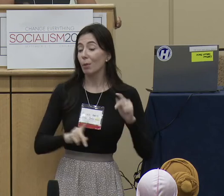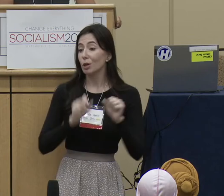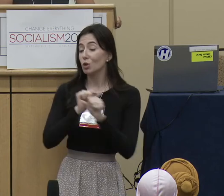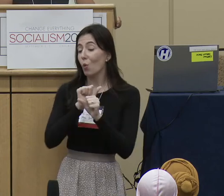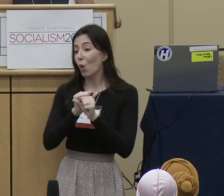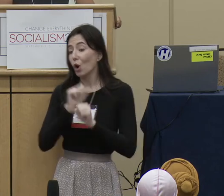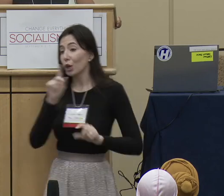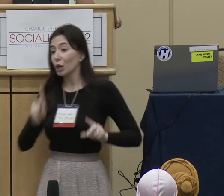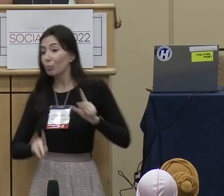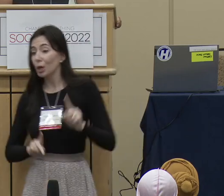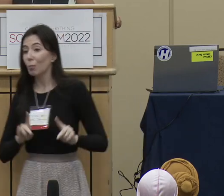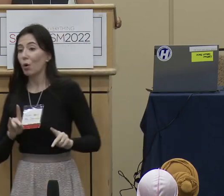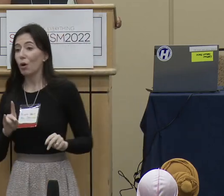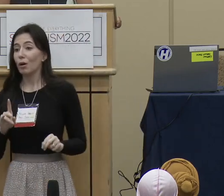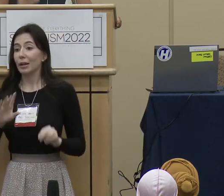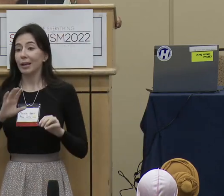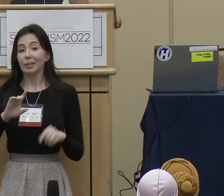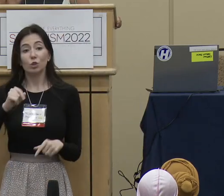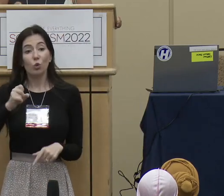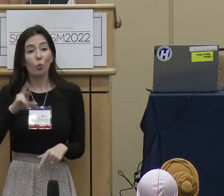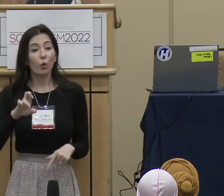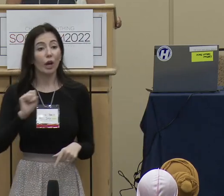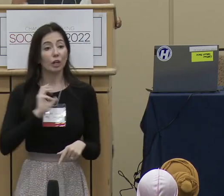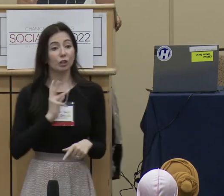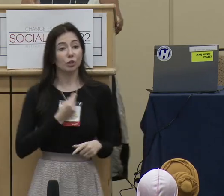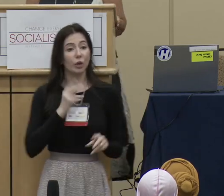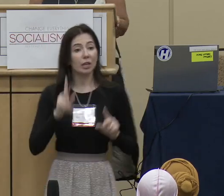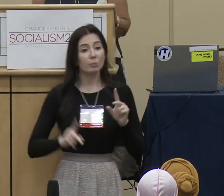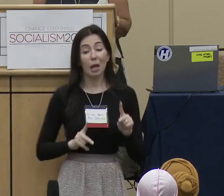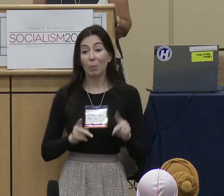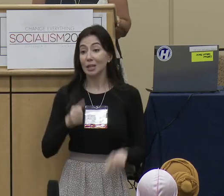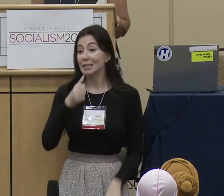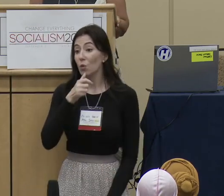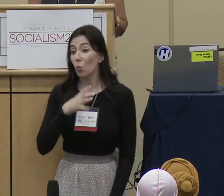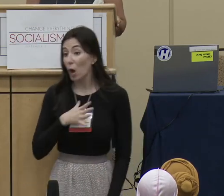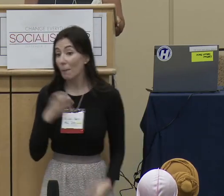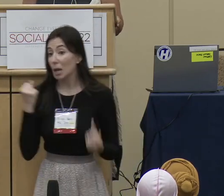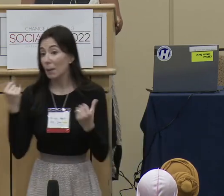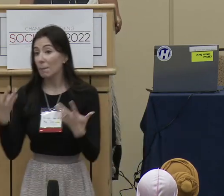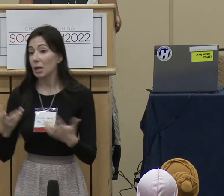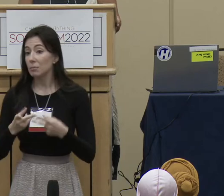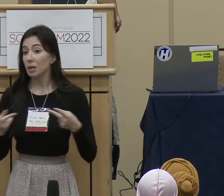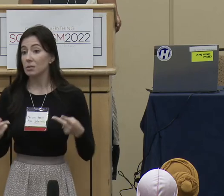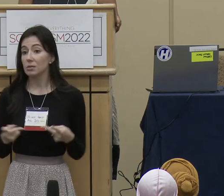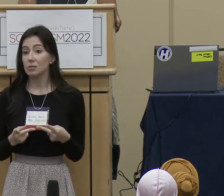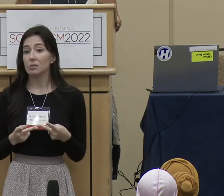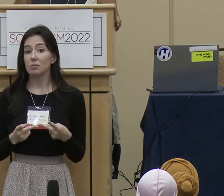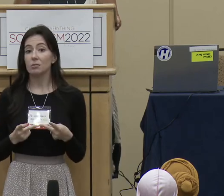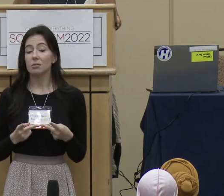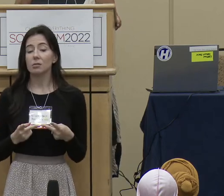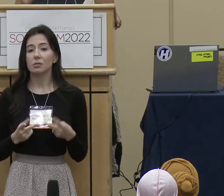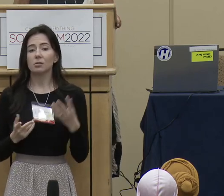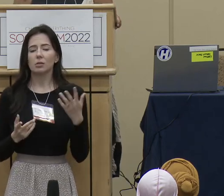society, it is poor people, it's working class people, it is queer and trans people. It is people -- it is women in